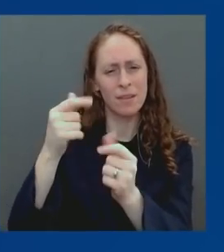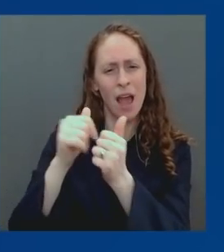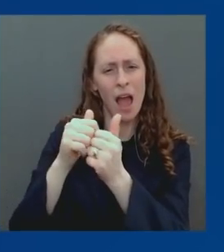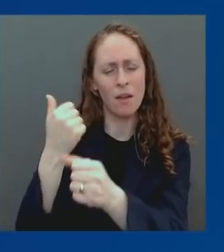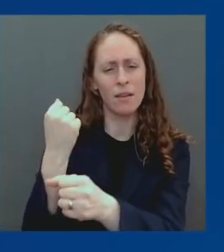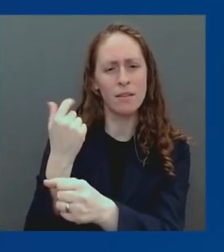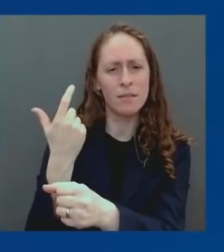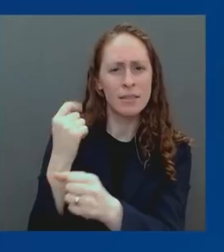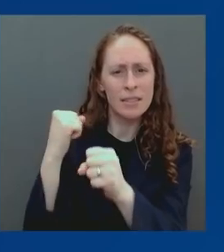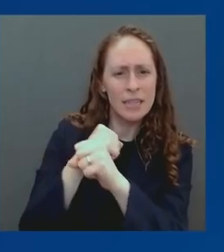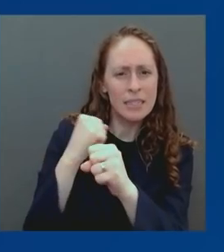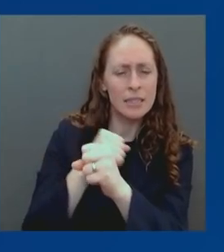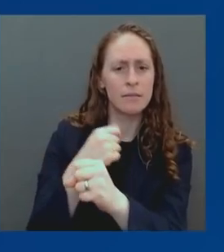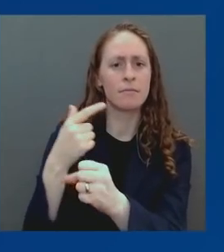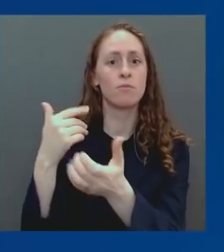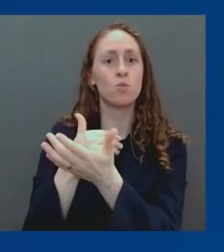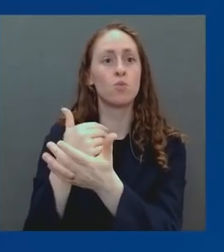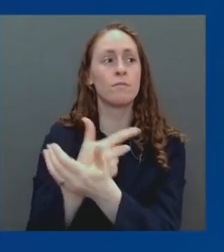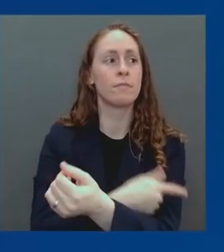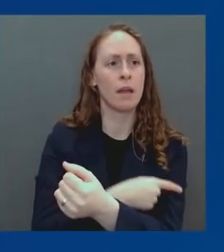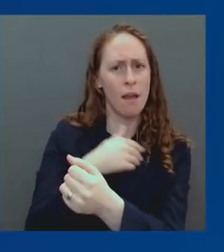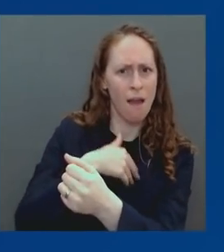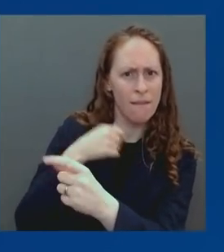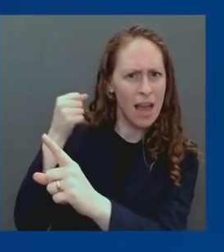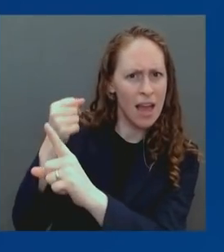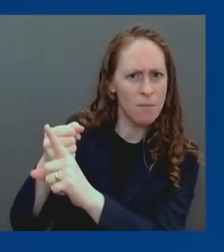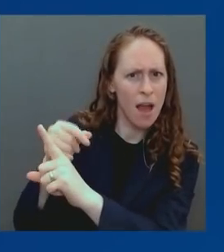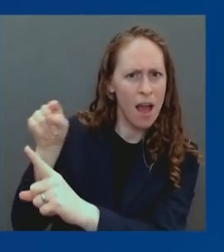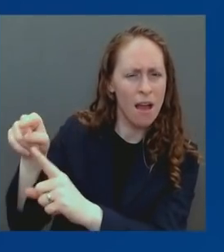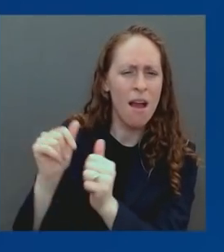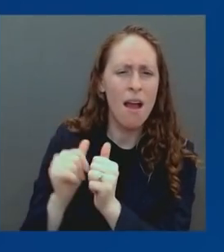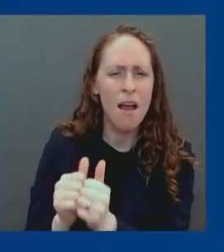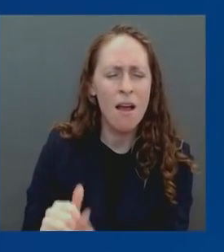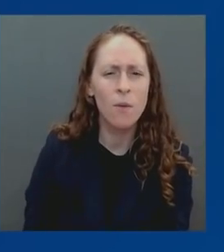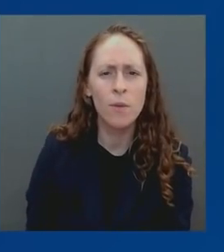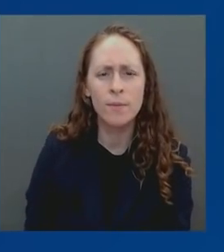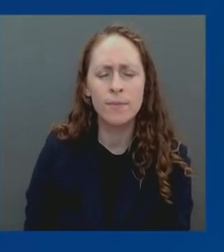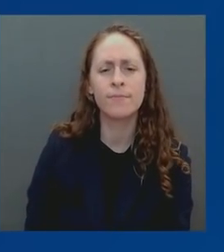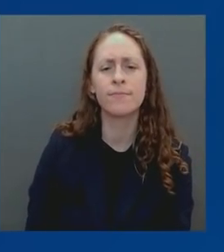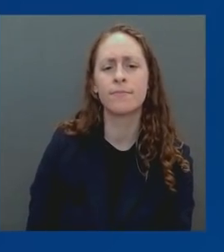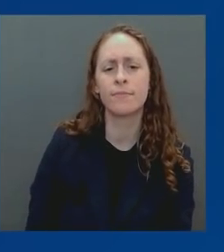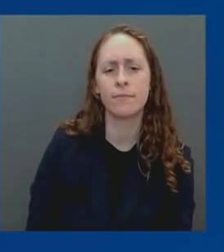for the use of vaccines in children under five years old. But, right now, as you know,